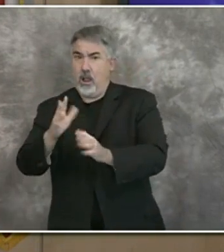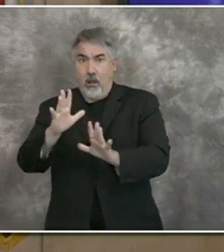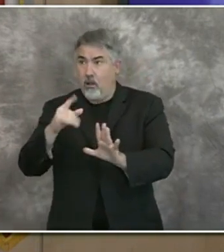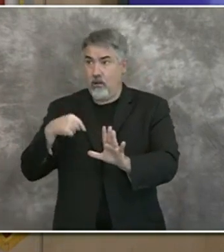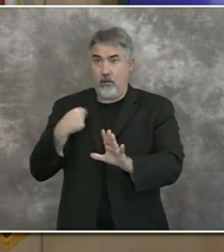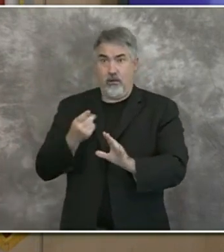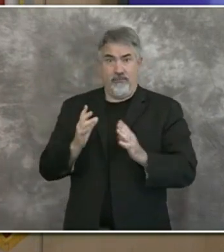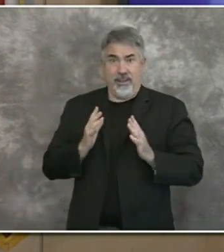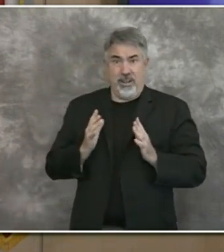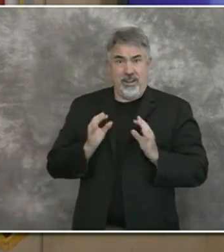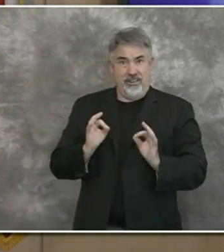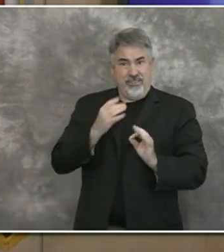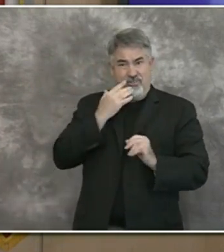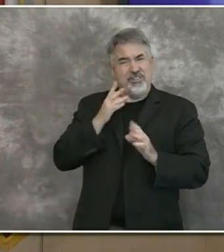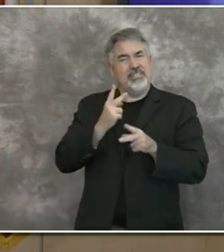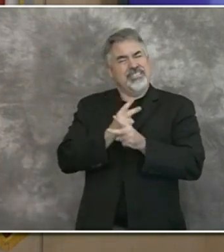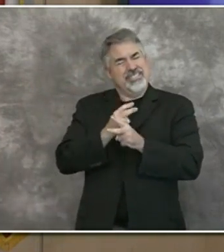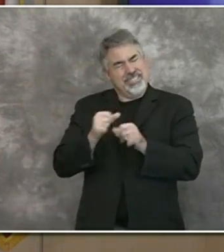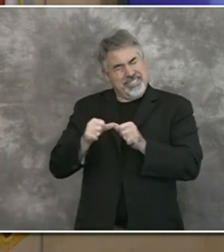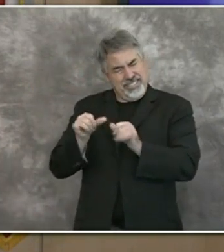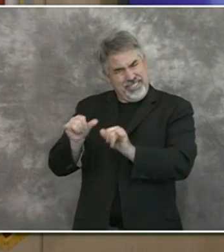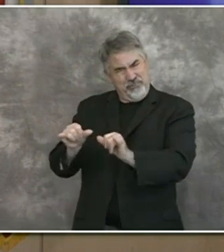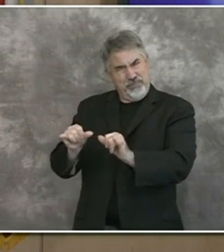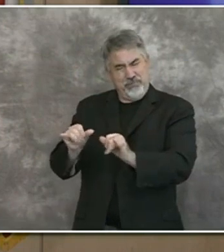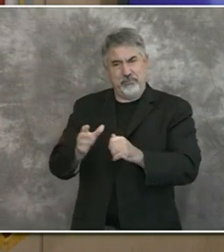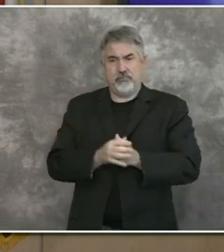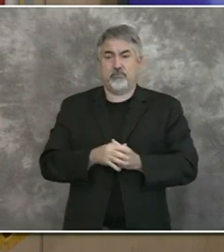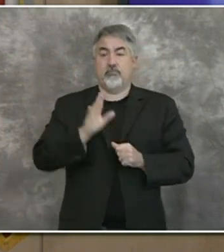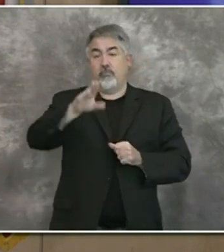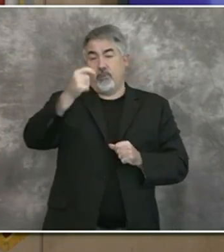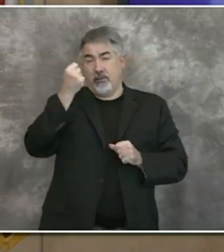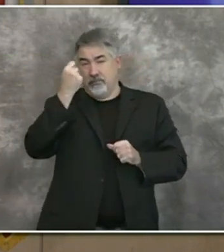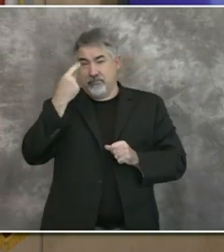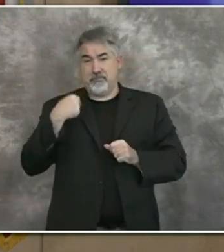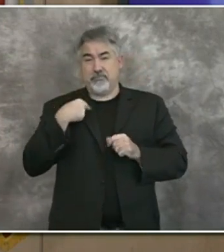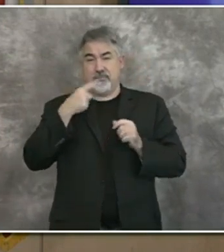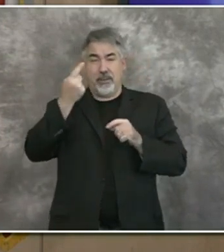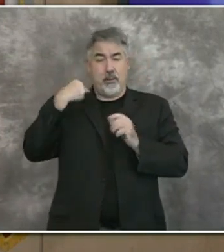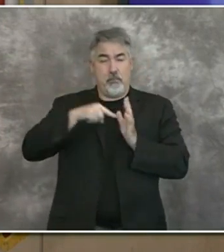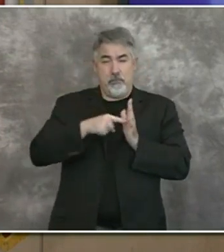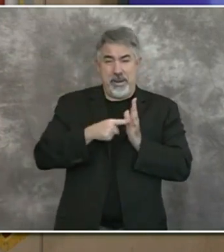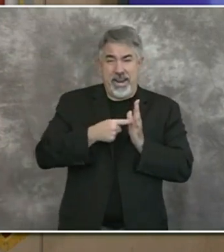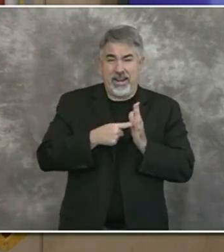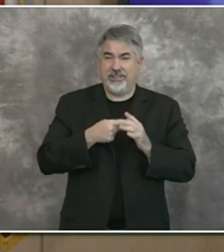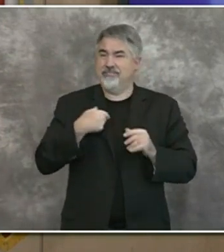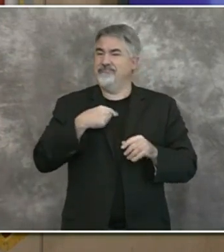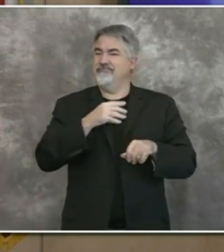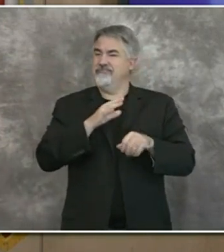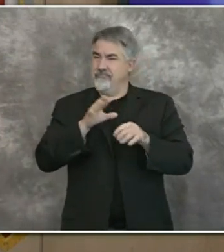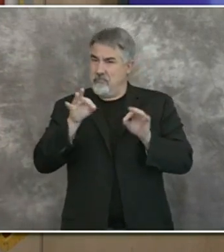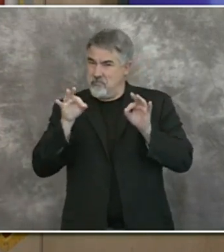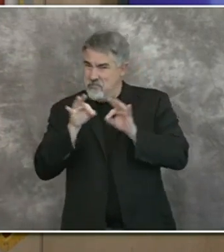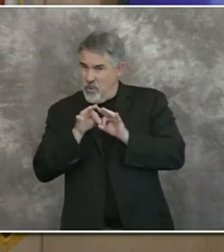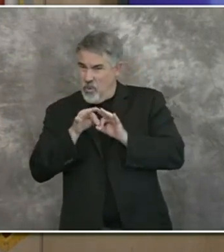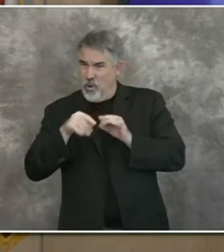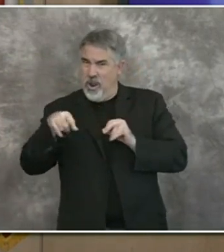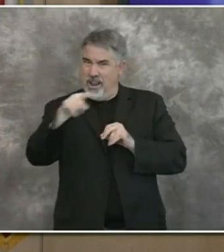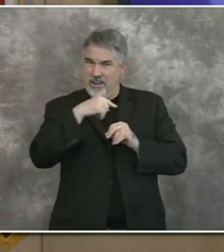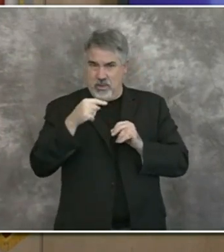RIGHT WAY CAUTIOUSLY SLOWLY AND A METHODICAL APPROACH AND THUS FAR WE'RE ON A PATHWAY TO CONTINUE ARE REOPENING FROM